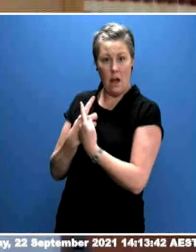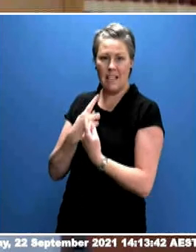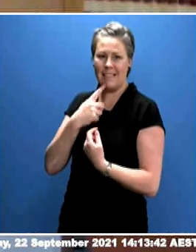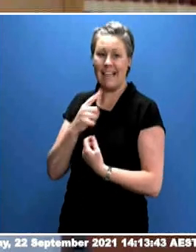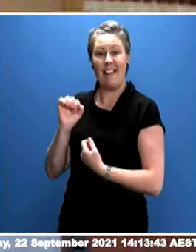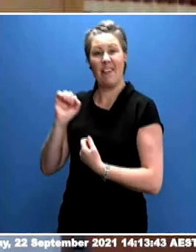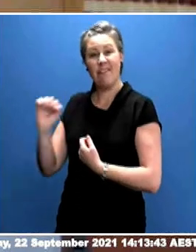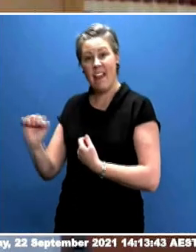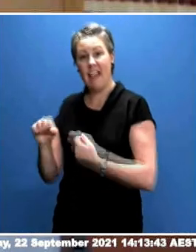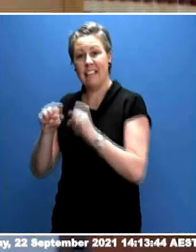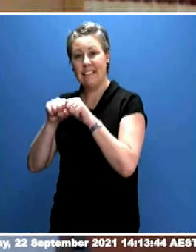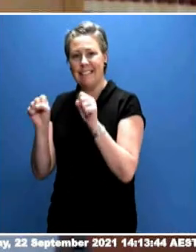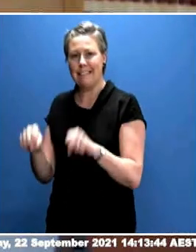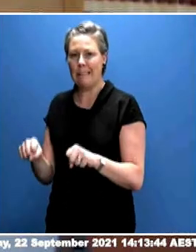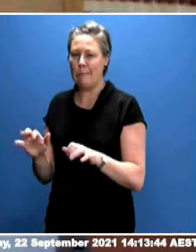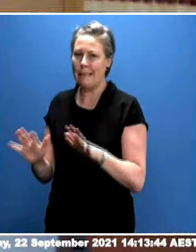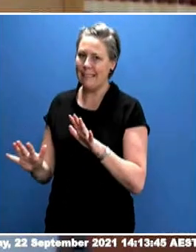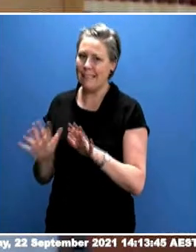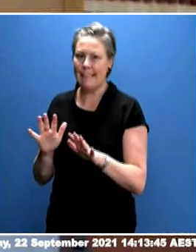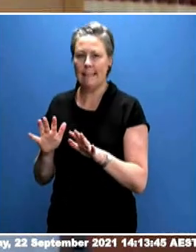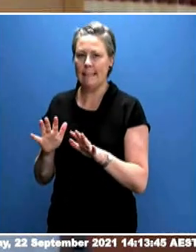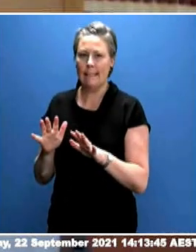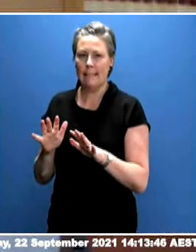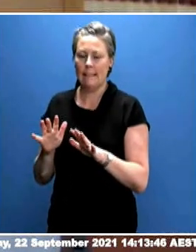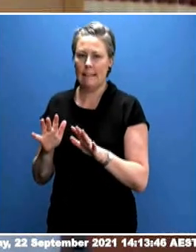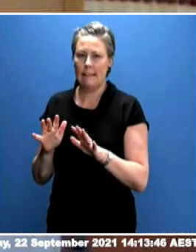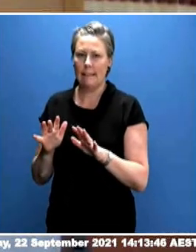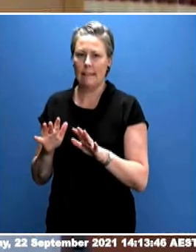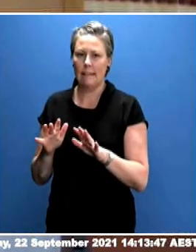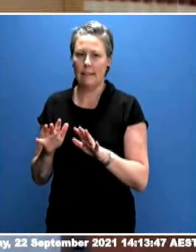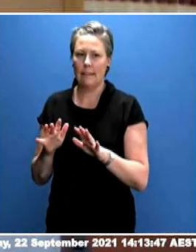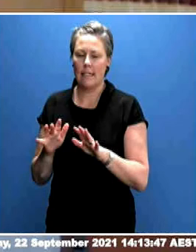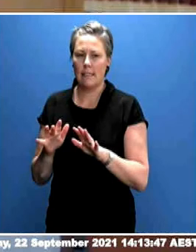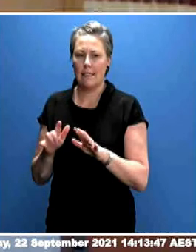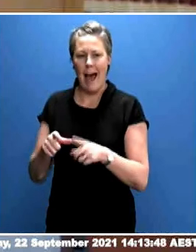in keeping clear the child and protection matters as distinct from